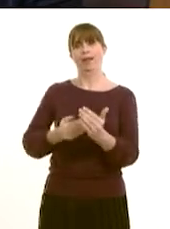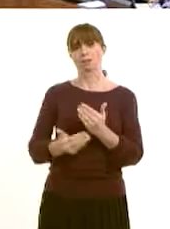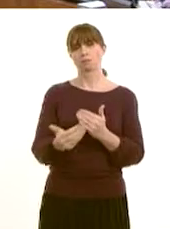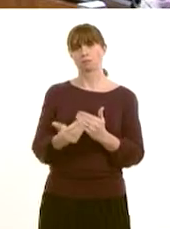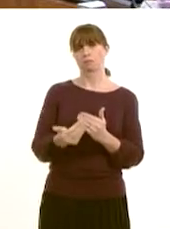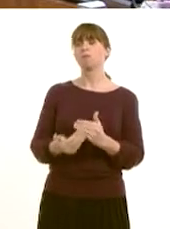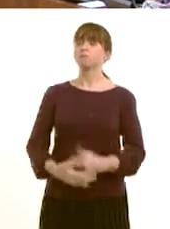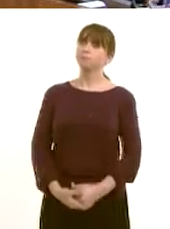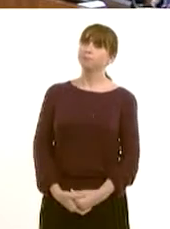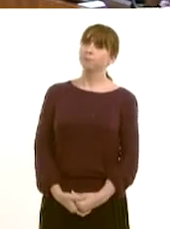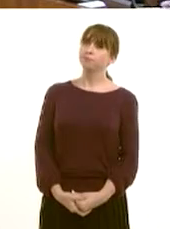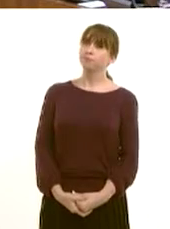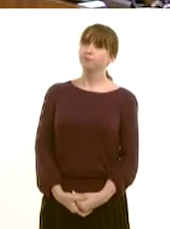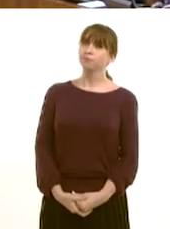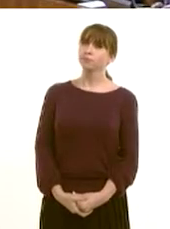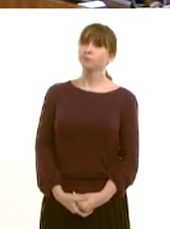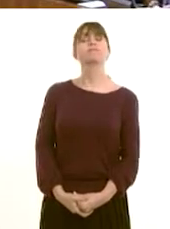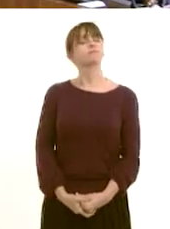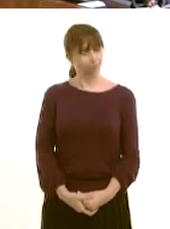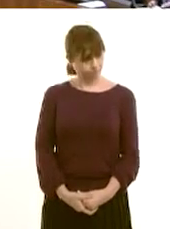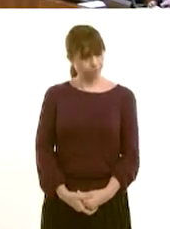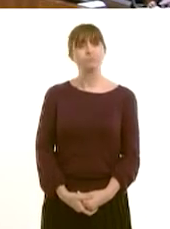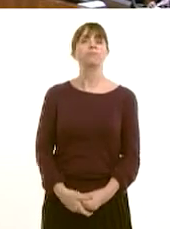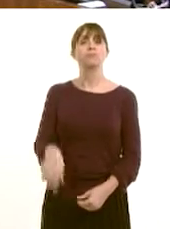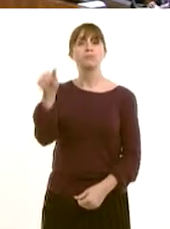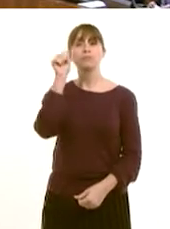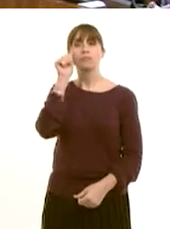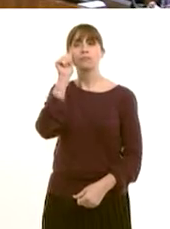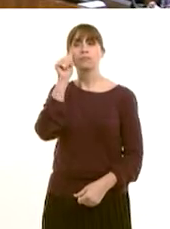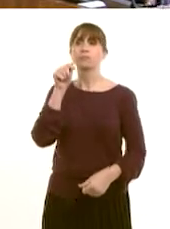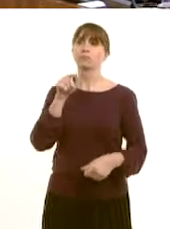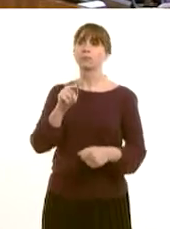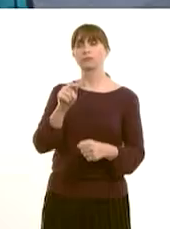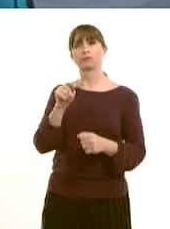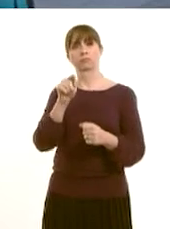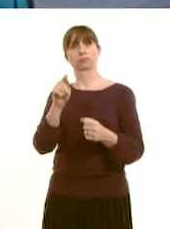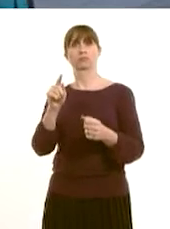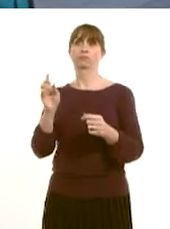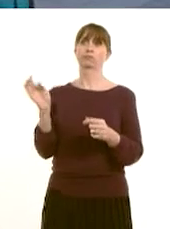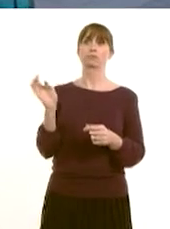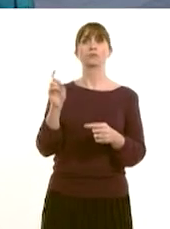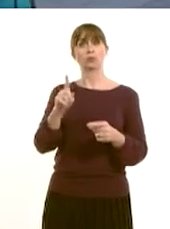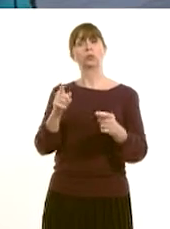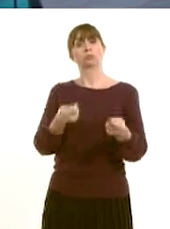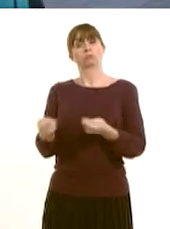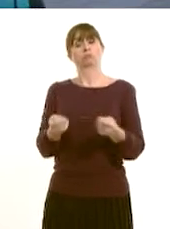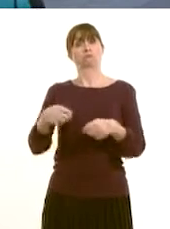Davies: Thank you, First Minister, for that answer. We know, under your First Ministerís tenure, that waiting times have doubled here in Wales.